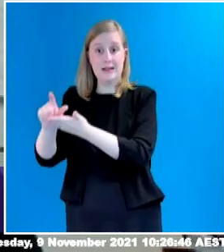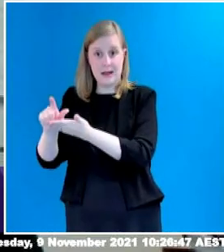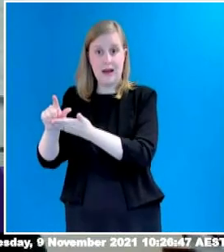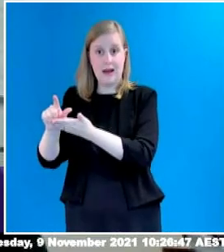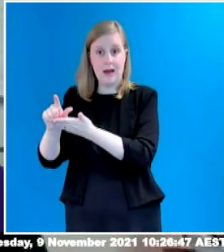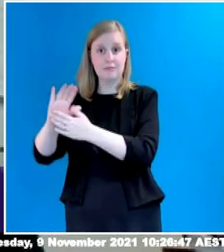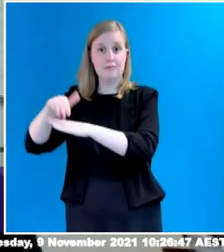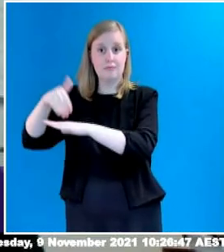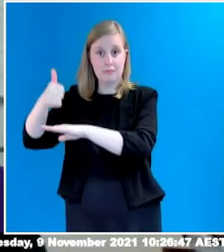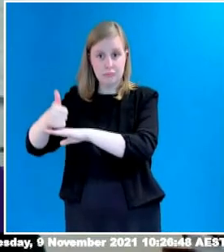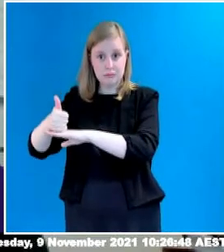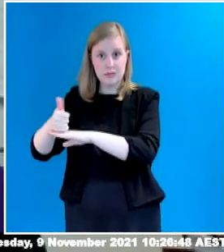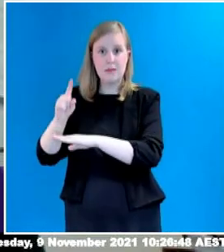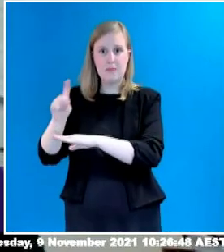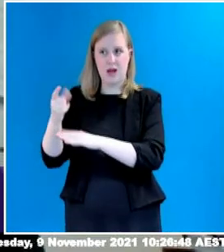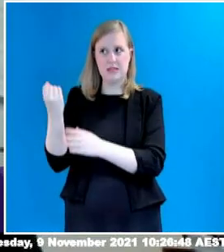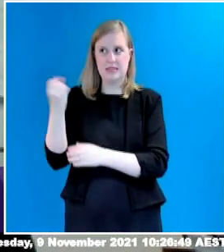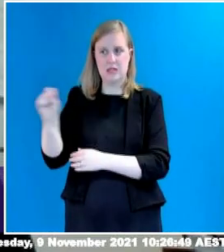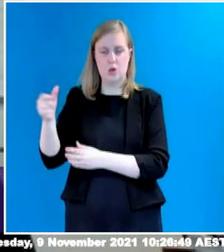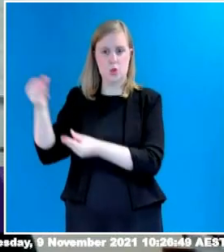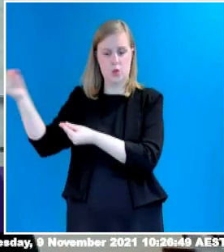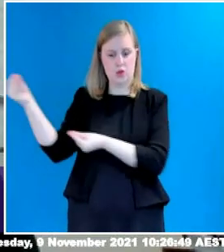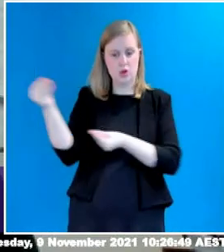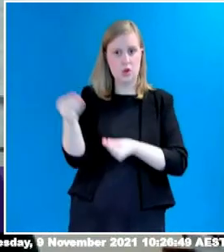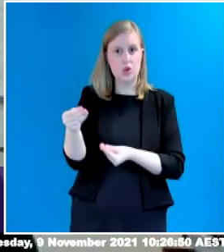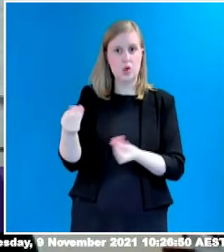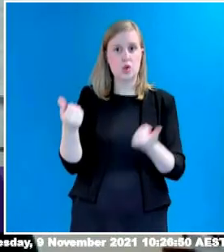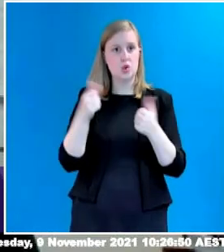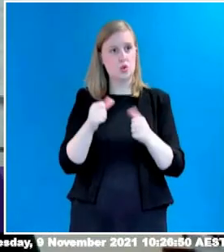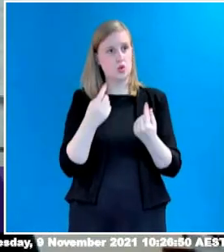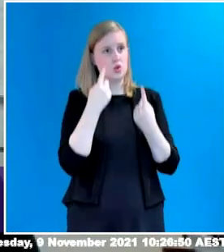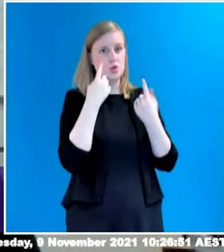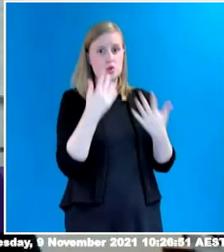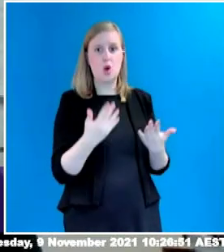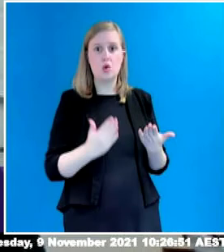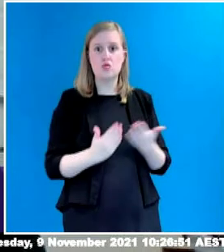what the right to equality looks like, for example, for people with disability.